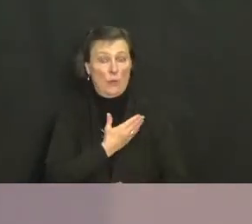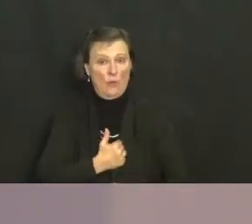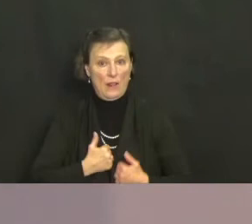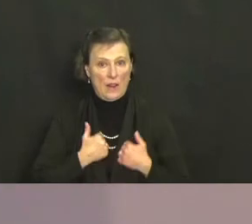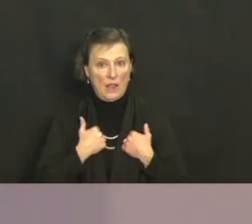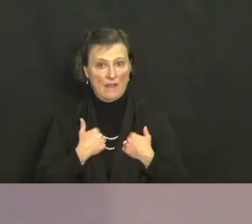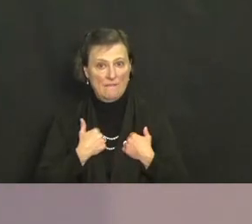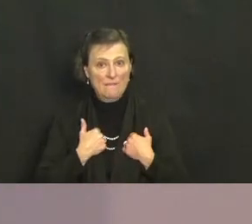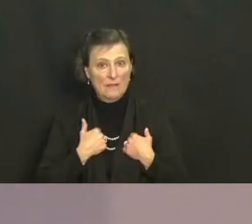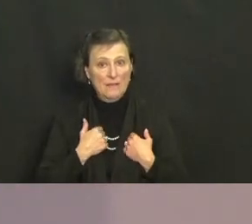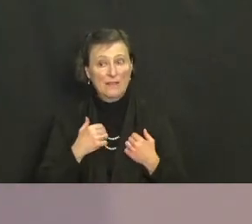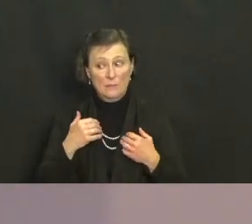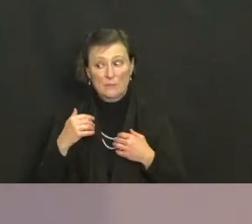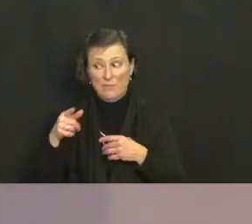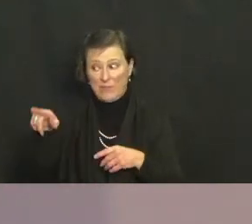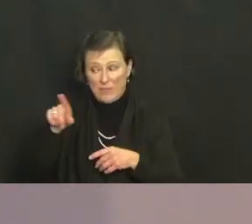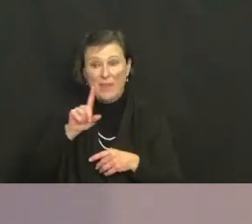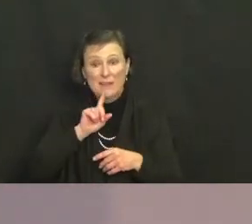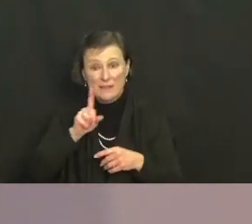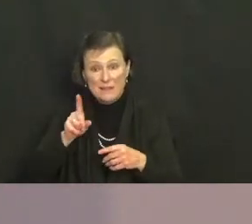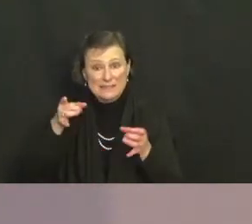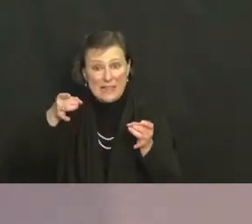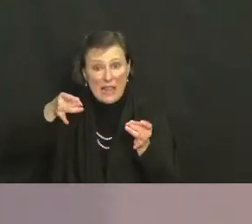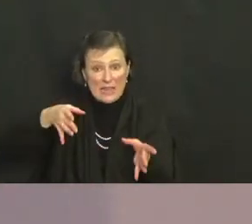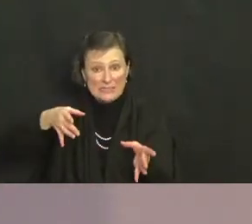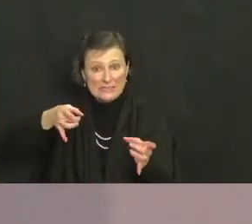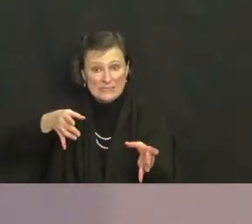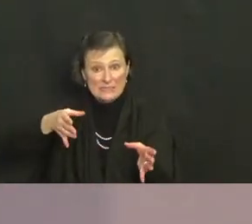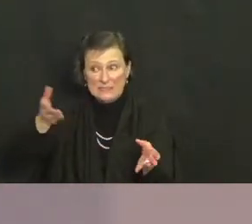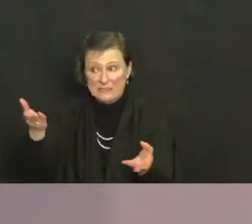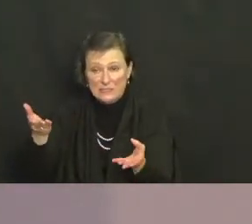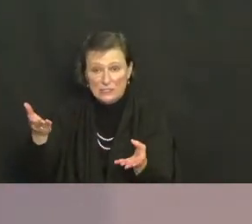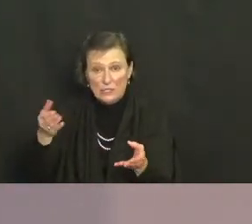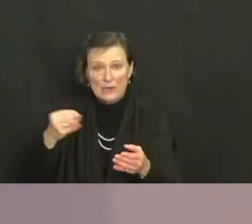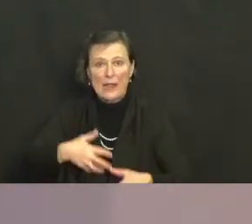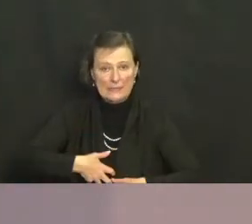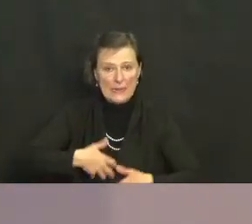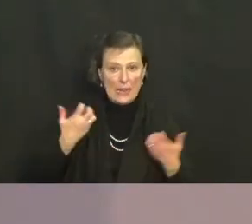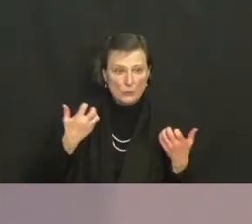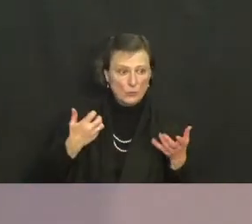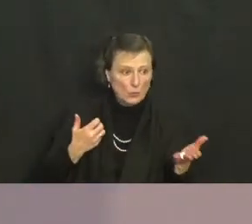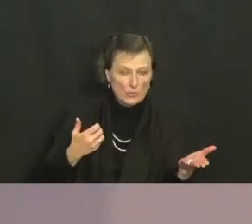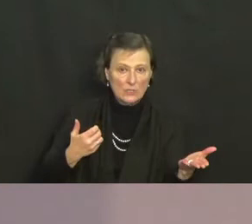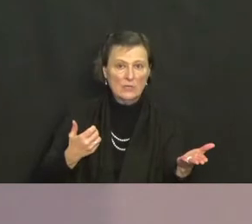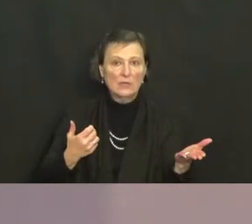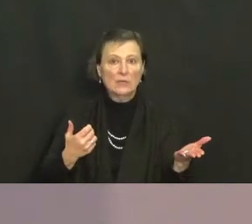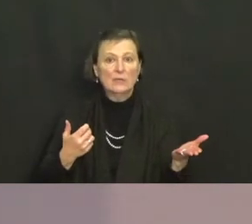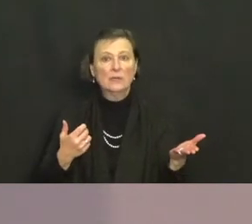And there is hatred. And there is anger.